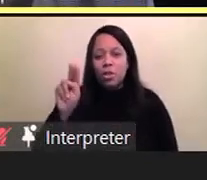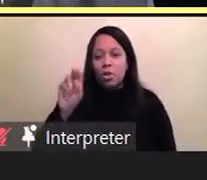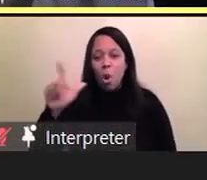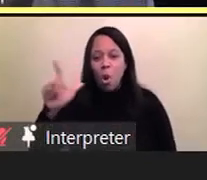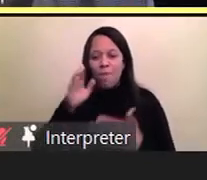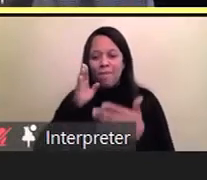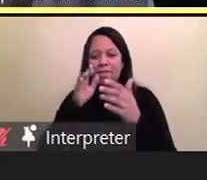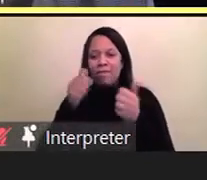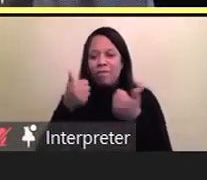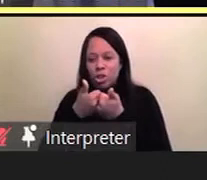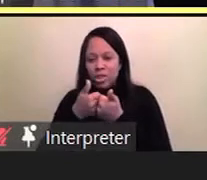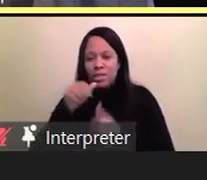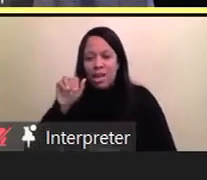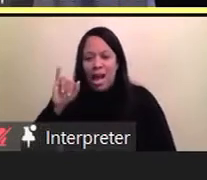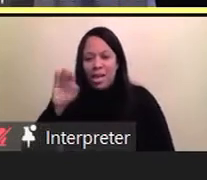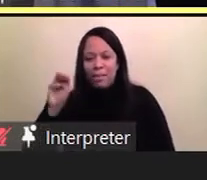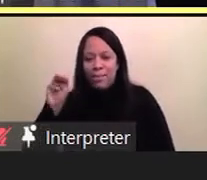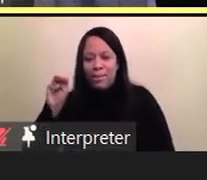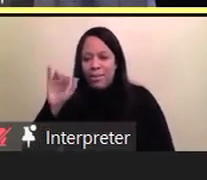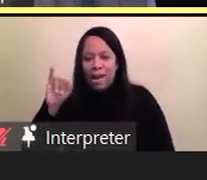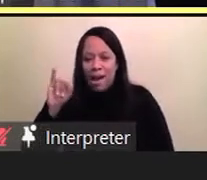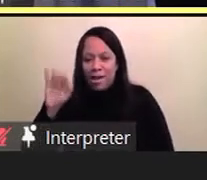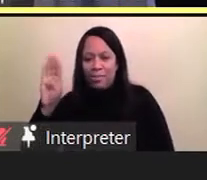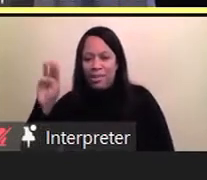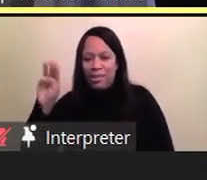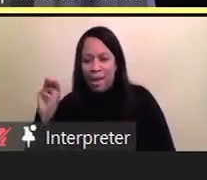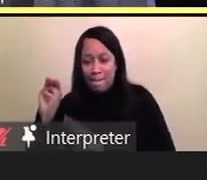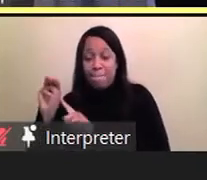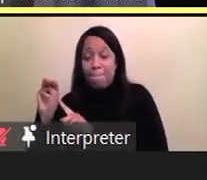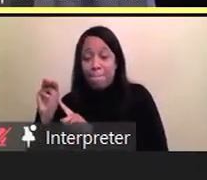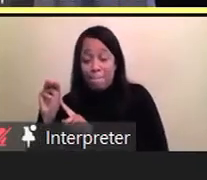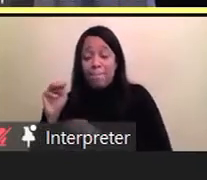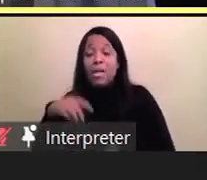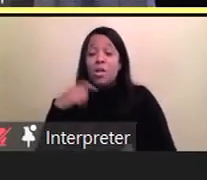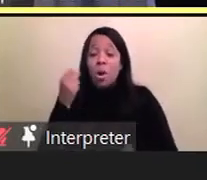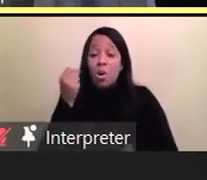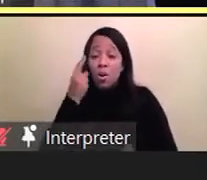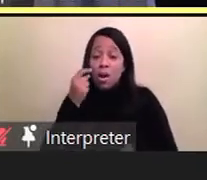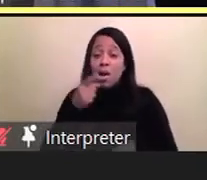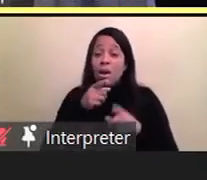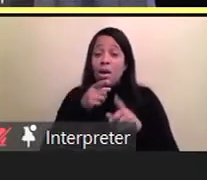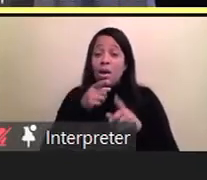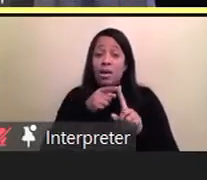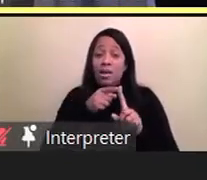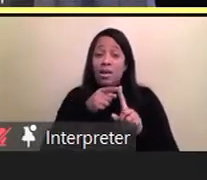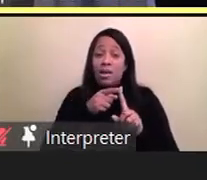In this case, the plaintiff, the employee, was a deaf software engineer who worked many years for IBM.